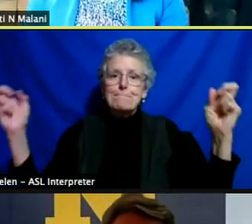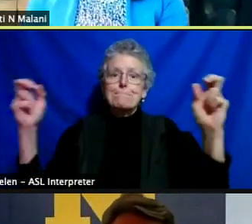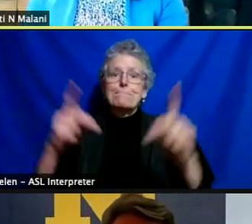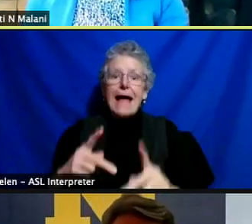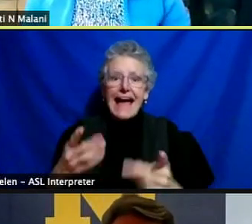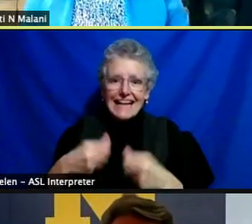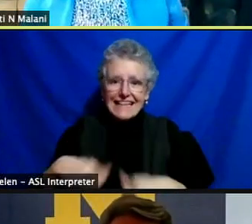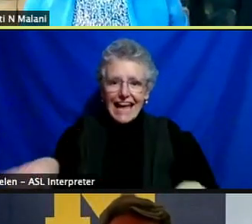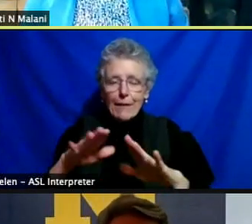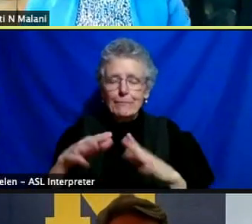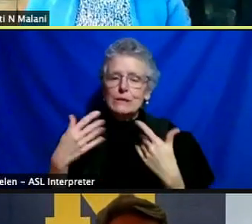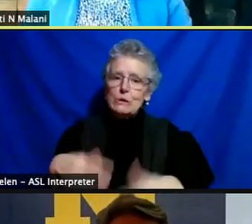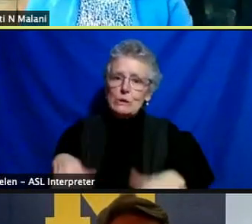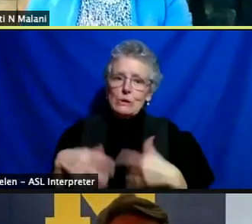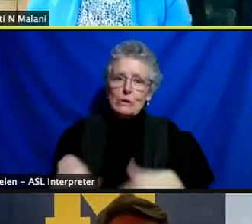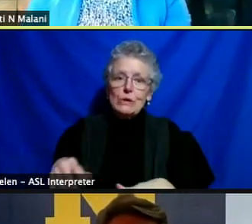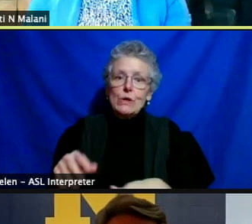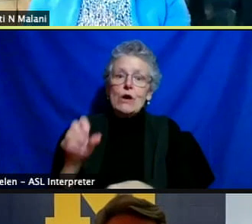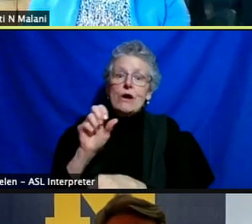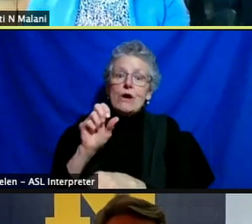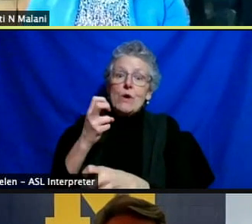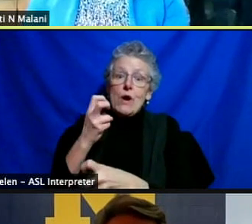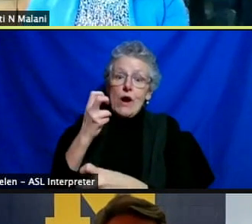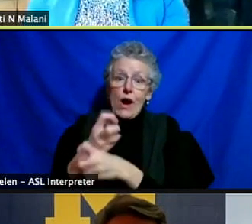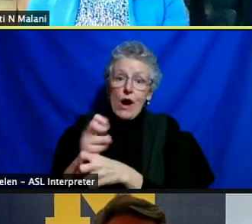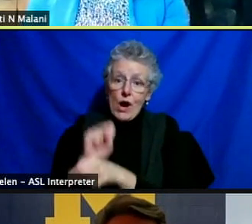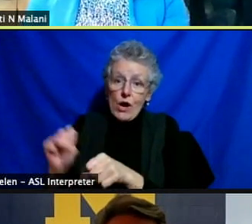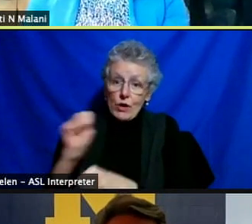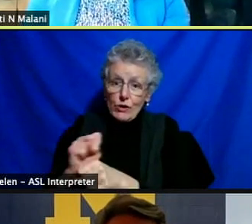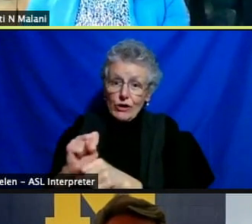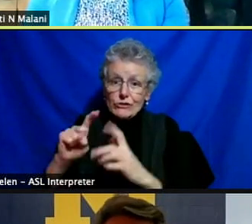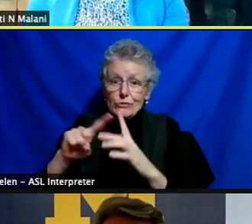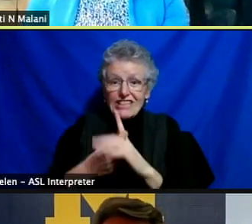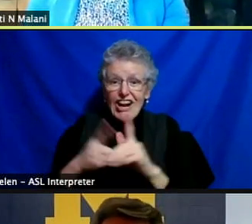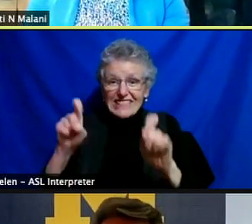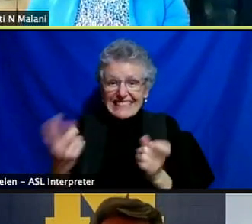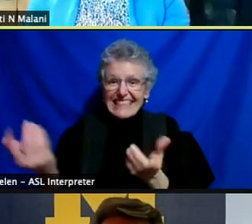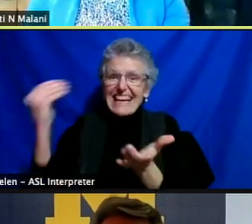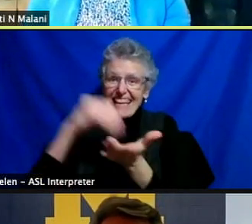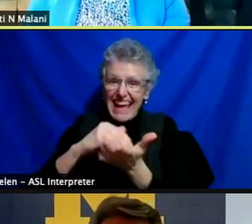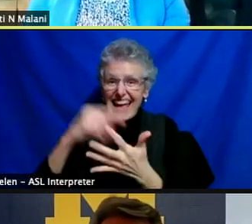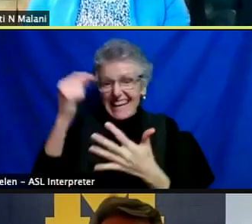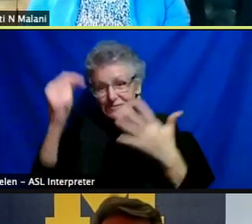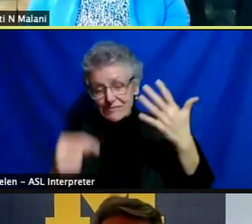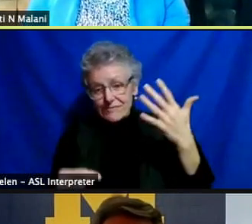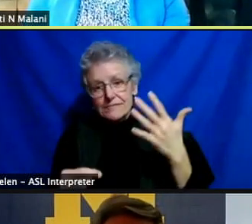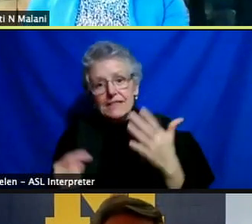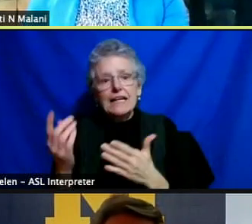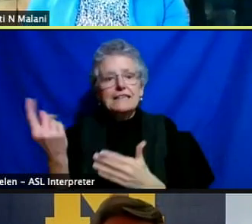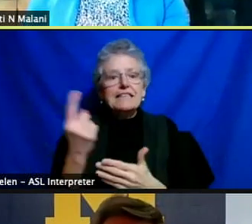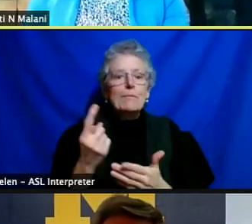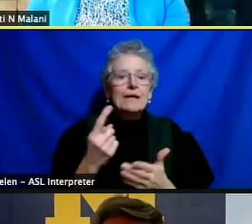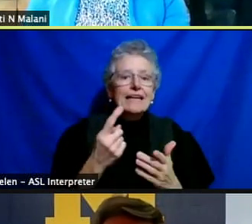in terms of getting the testing protocols back up, and someone asked about arrival testing positivity rates